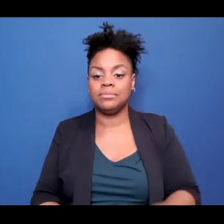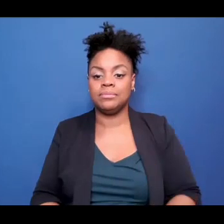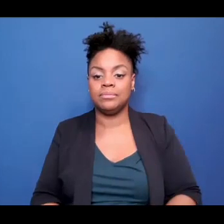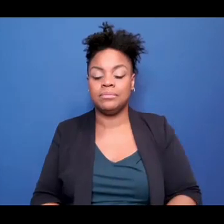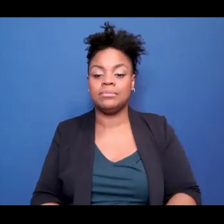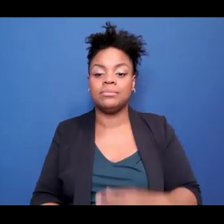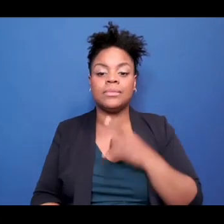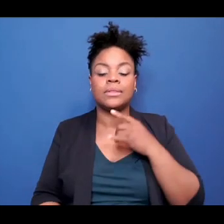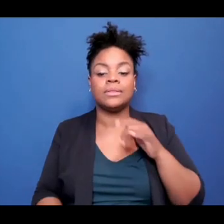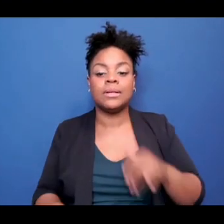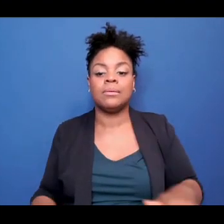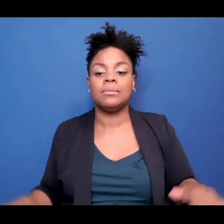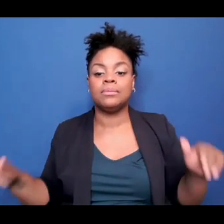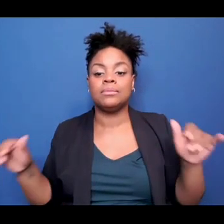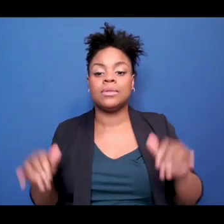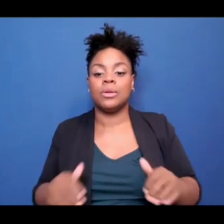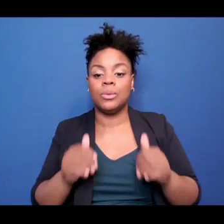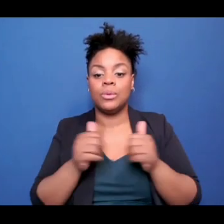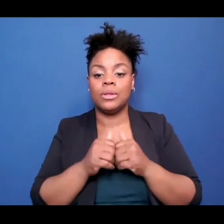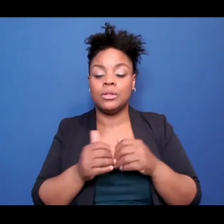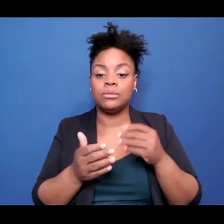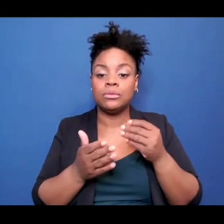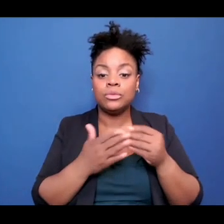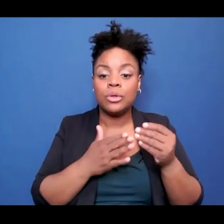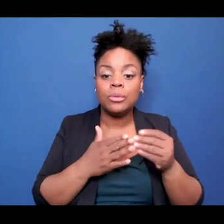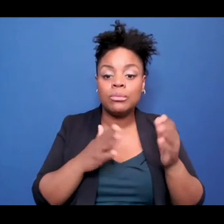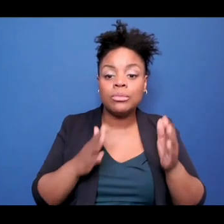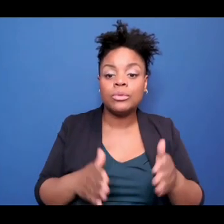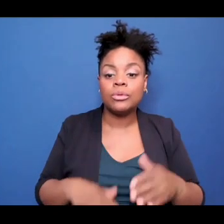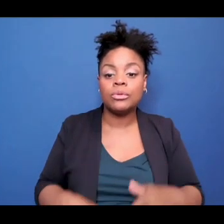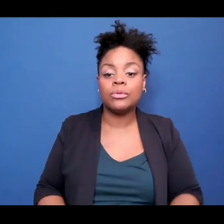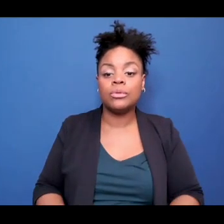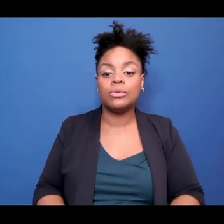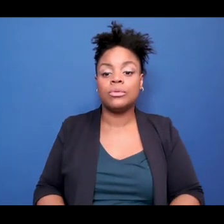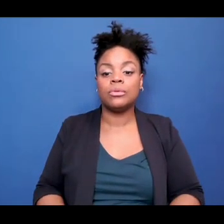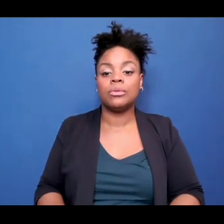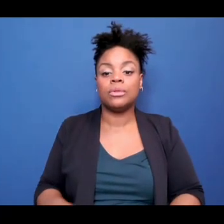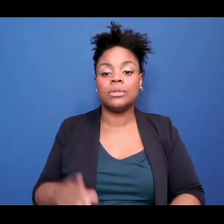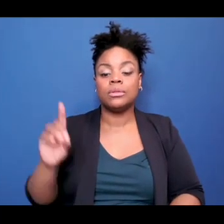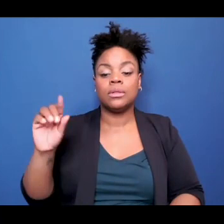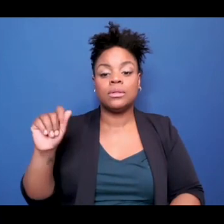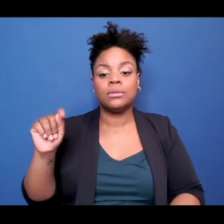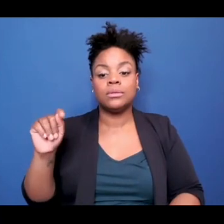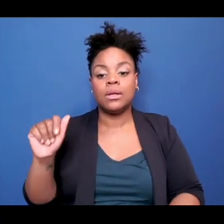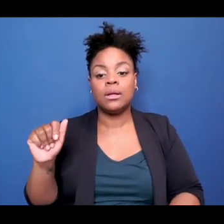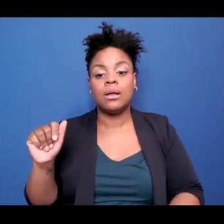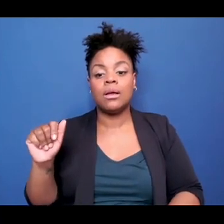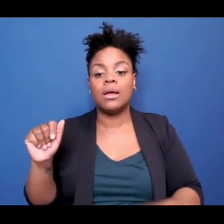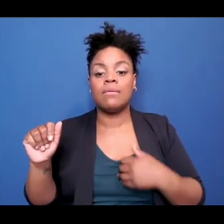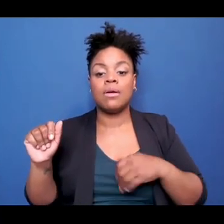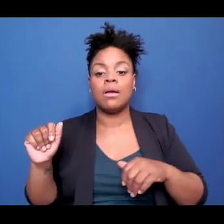THESE SAME PATTERNS BEAR OUT IN CONSUMER EXPENDITURE DATA, SUCH THAT AFRICAN AMERICANS SPEND